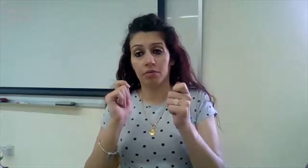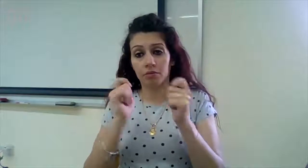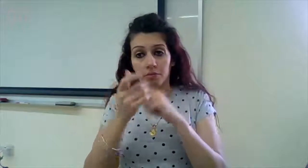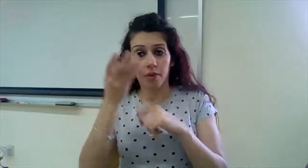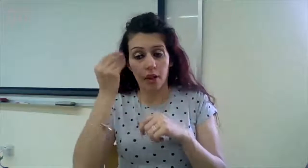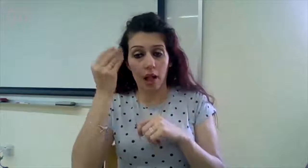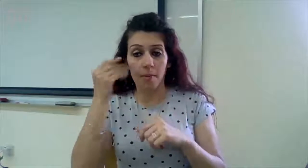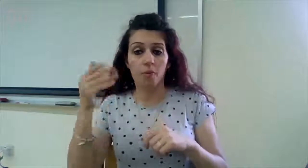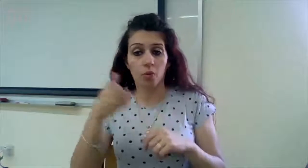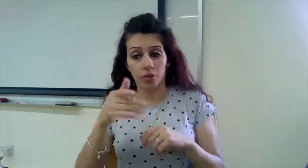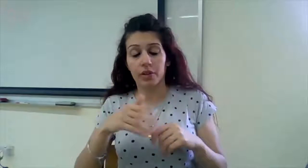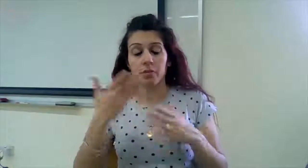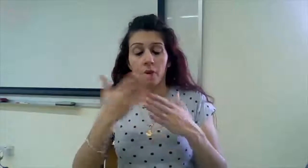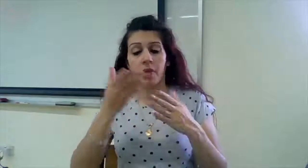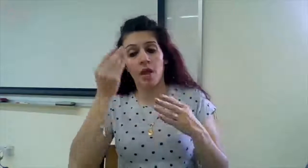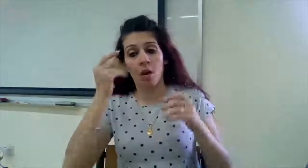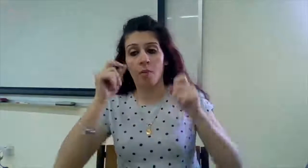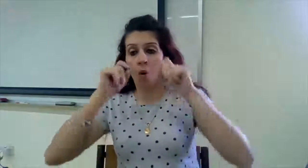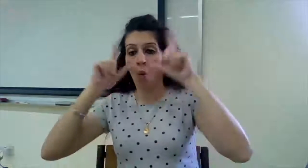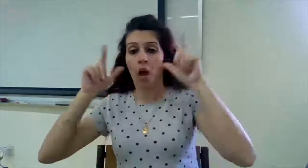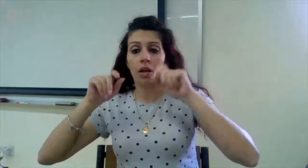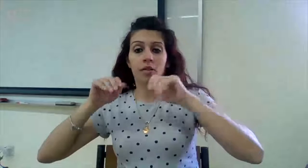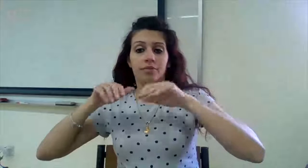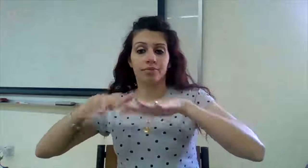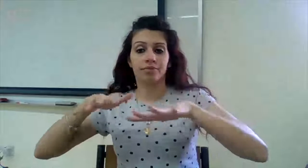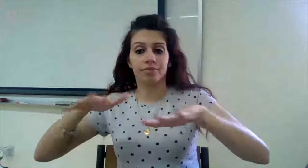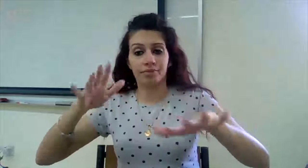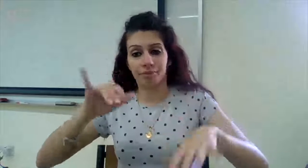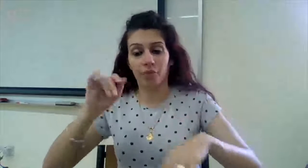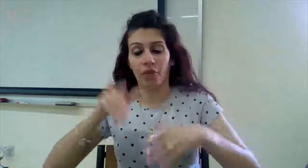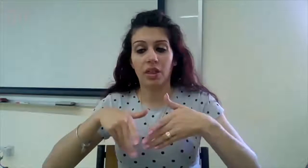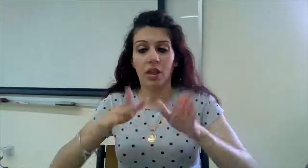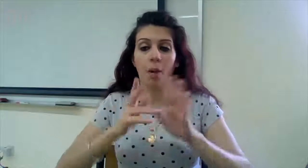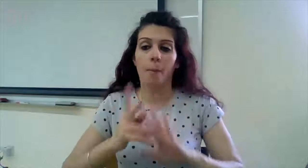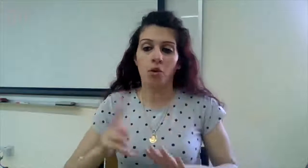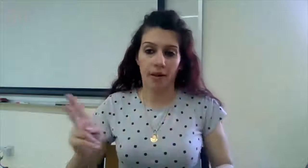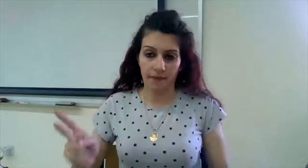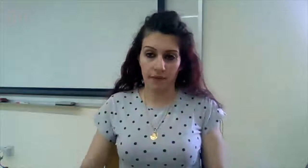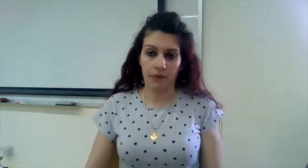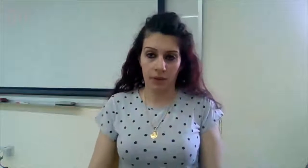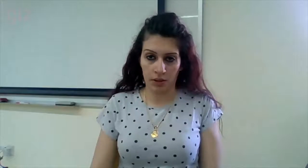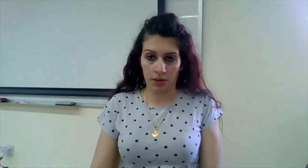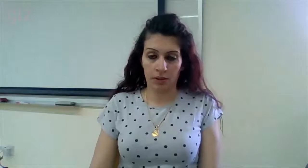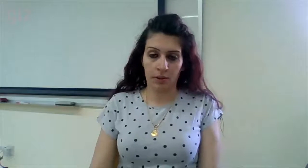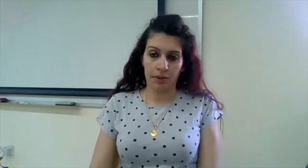identified as a need that more content targeting children with disabilities